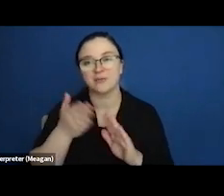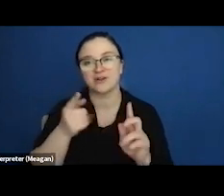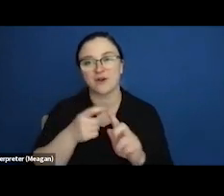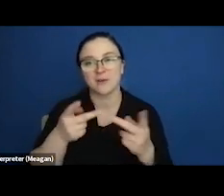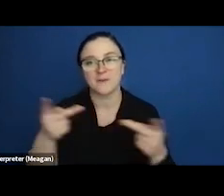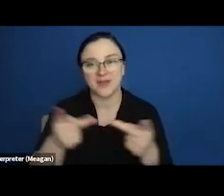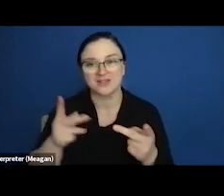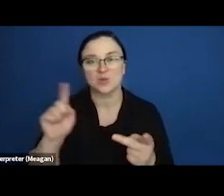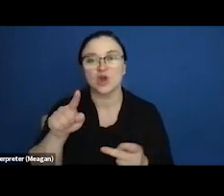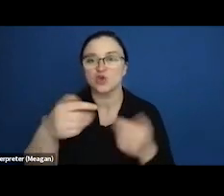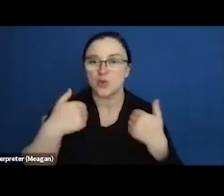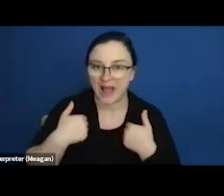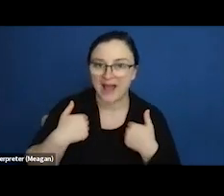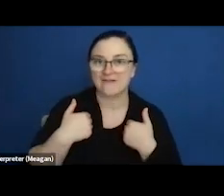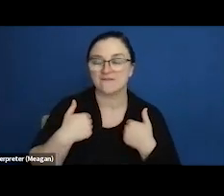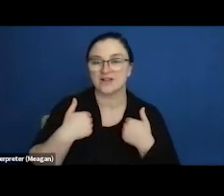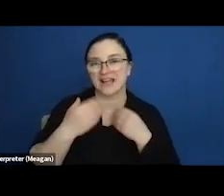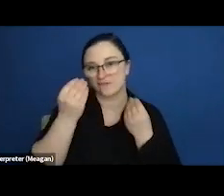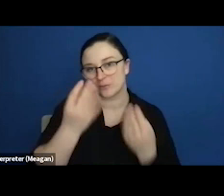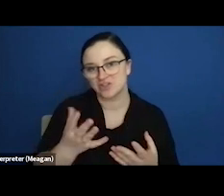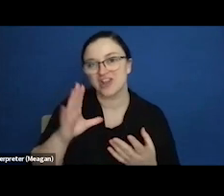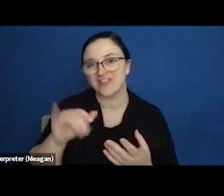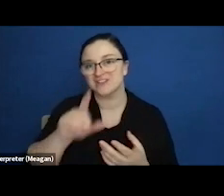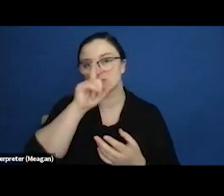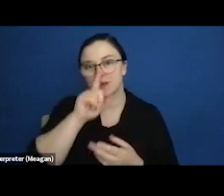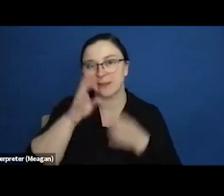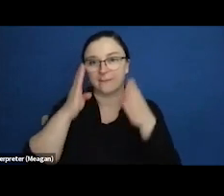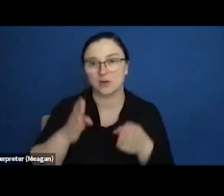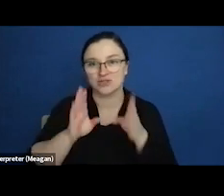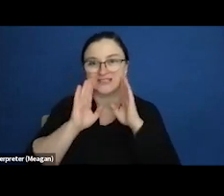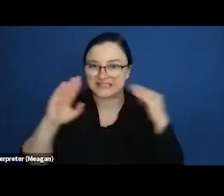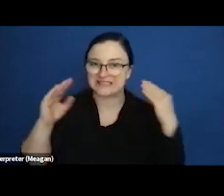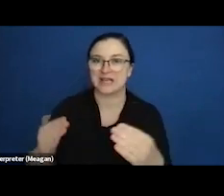and that's really, a really person-centered way to go. Okay, next slide.